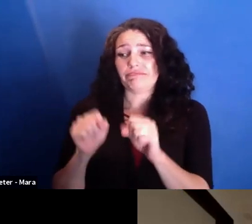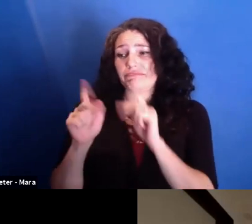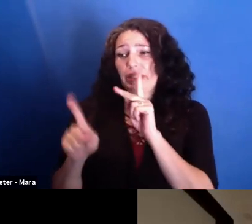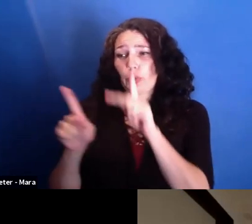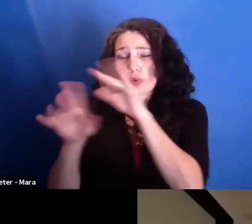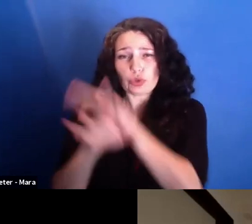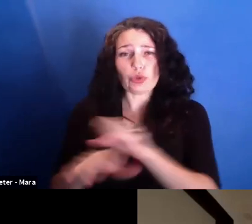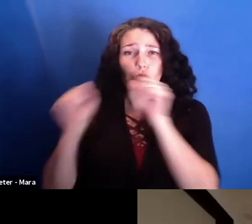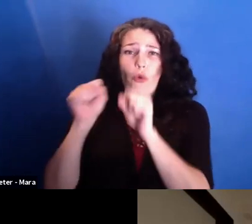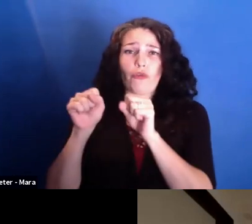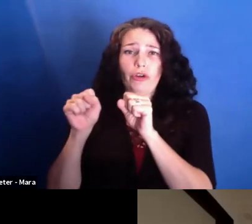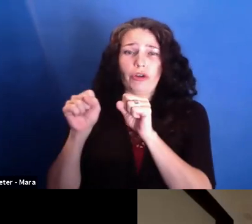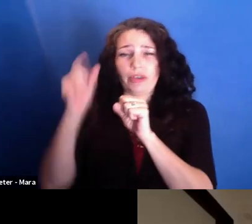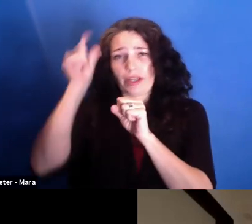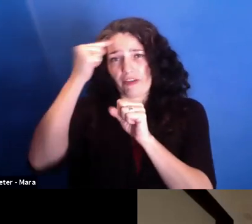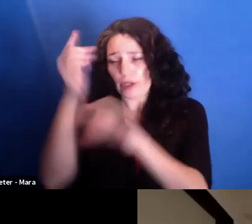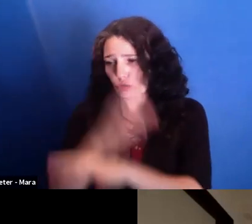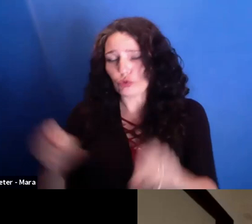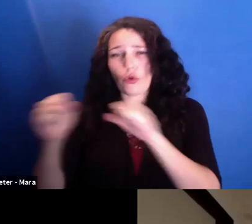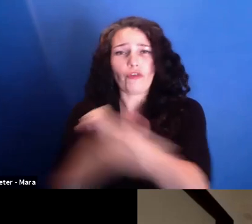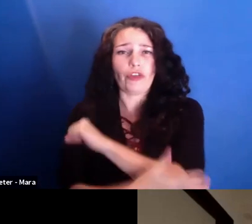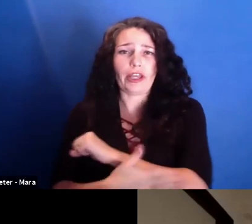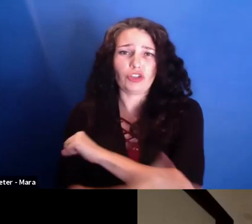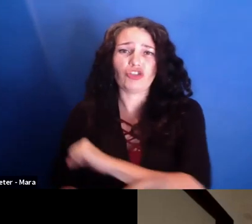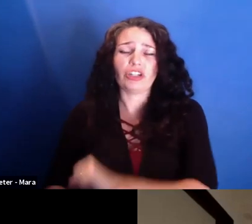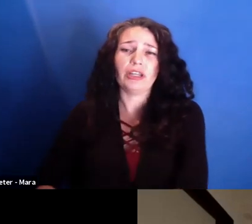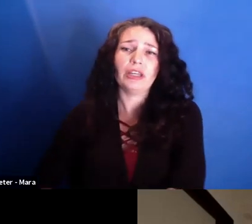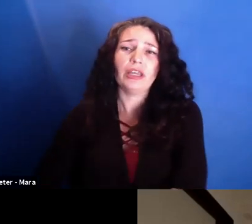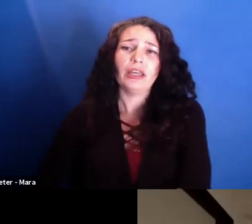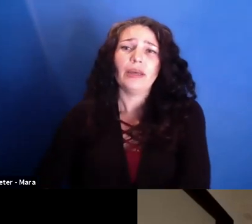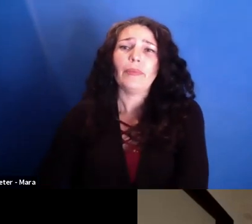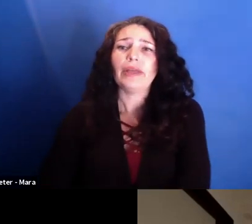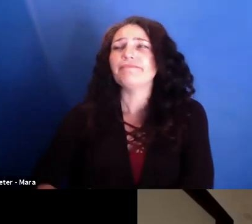And that was, in a way, .. But the people didn't really take the streets.